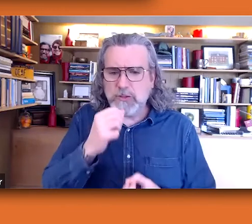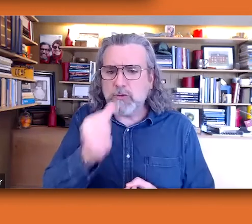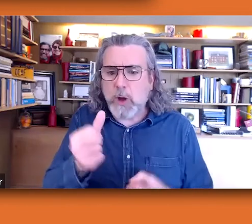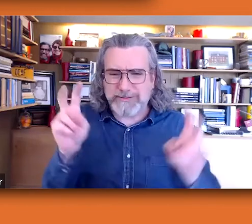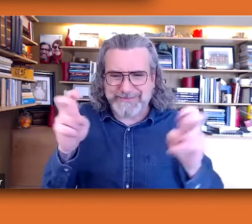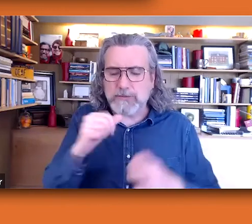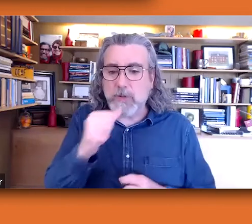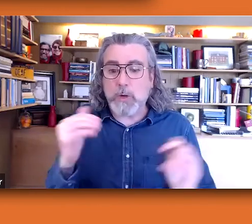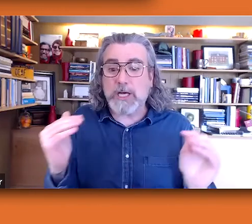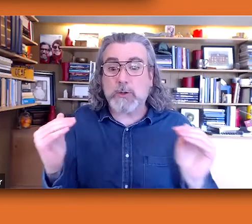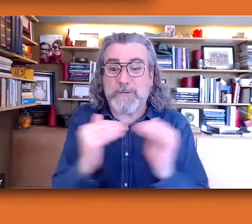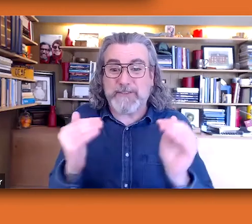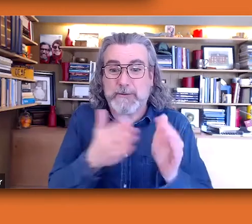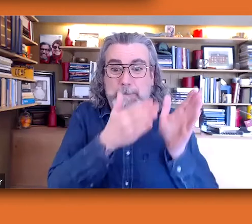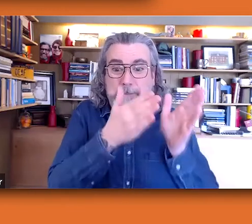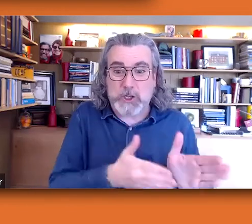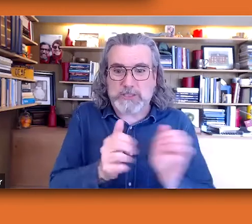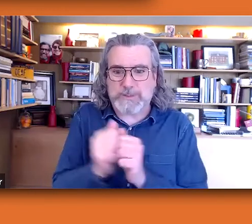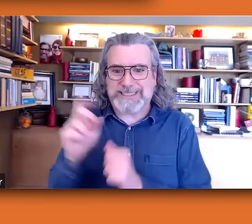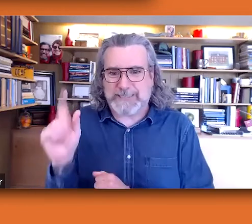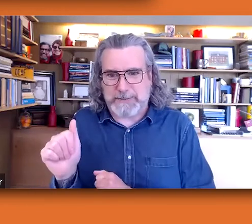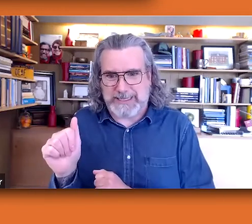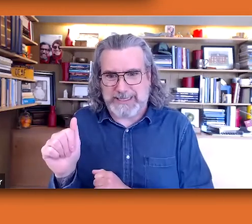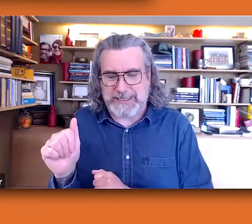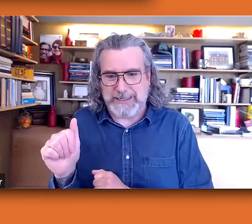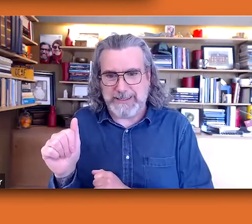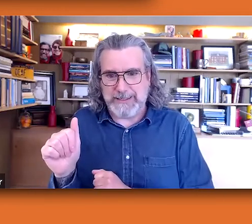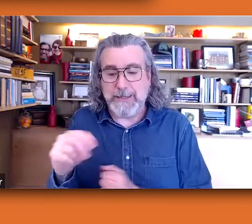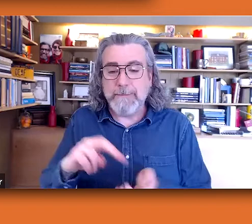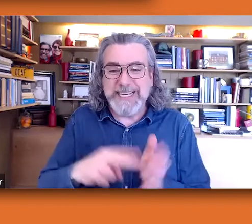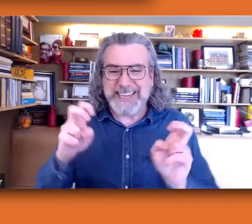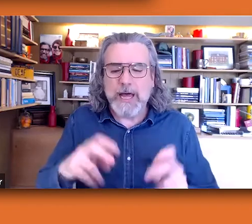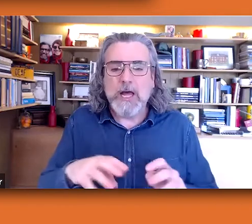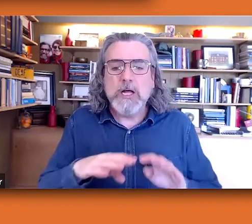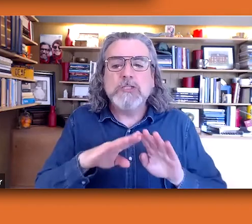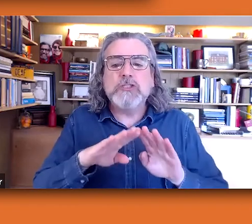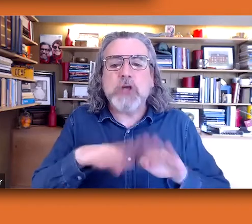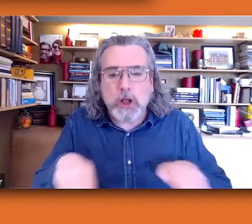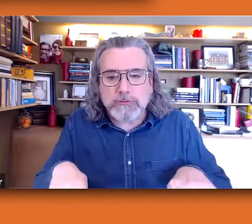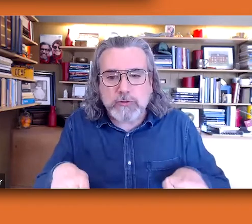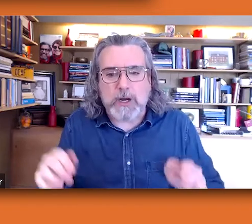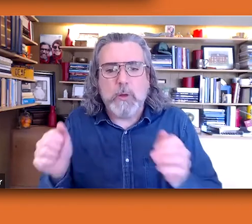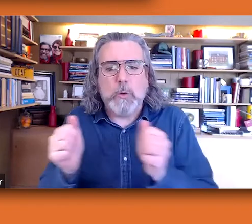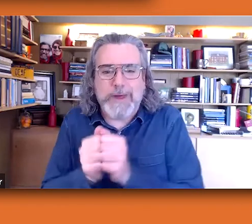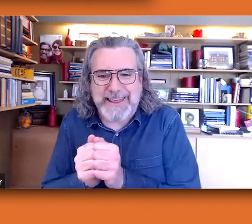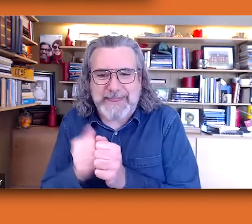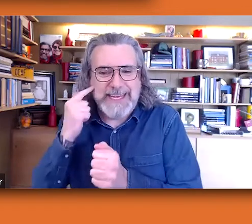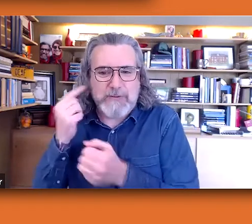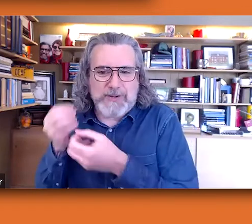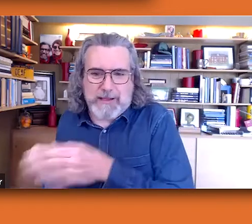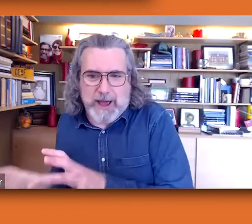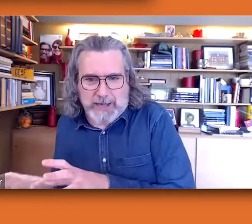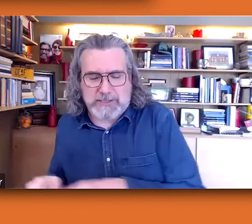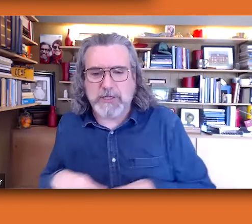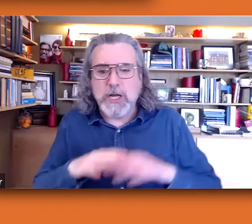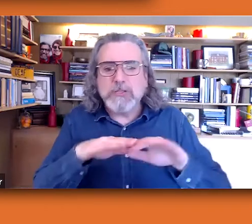which is don't, um-- don't put "a deaf person" or "a disabled person."